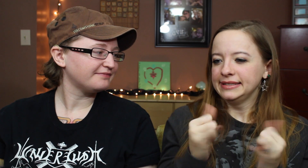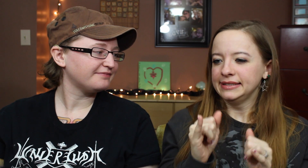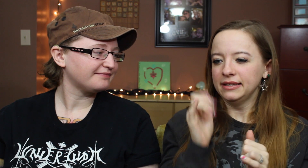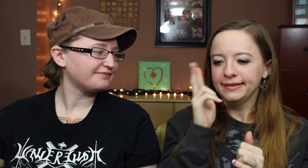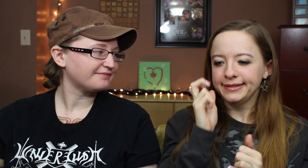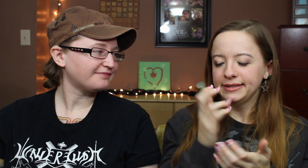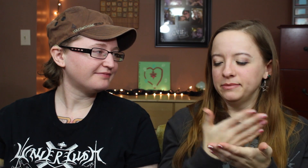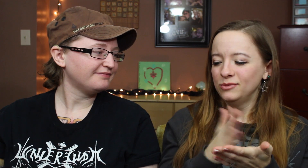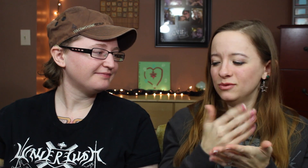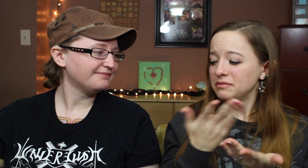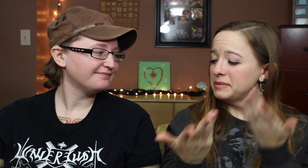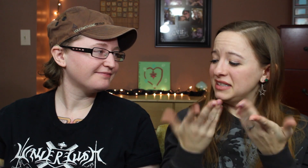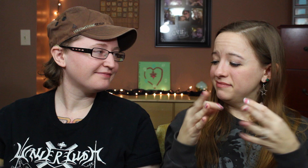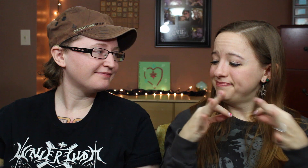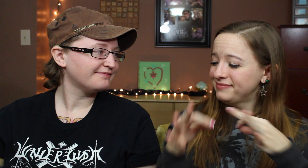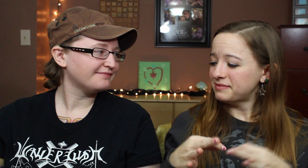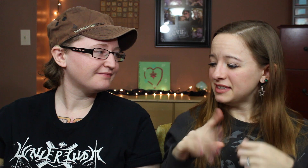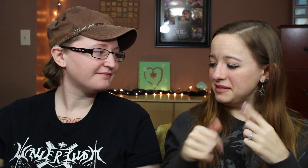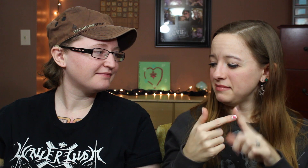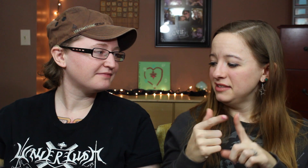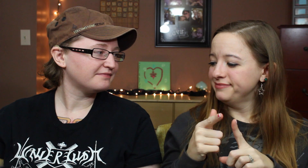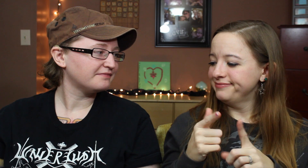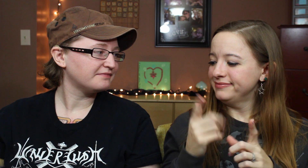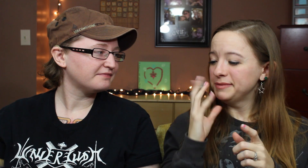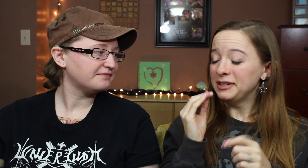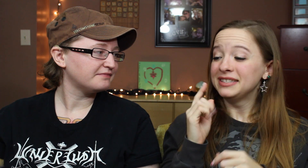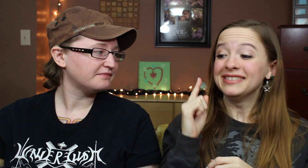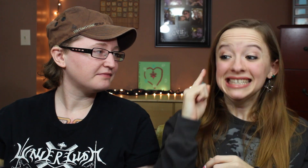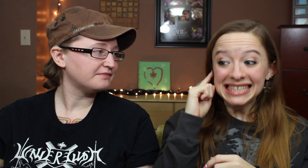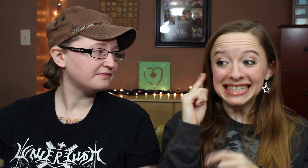if you're deaf or hearing. You can still hear music. So maybe you can explain